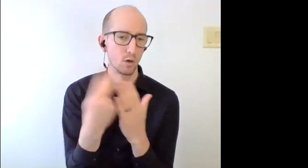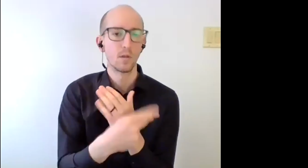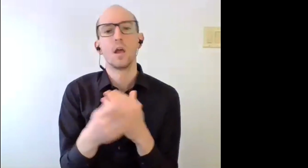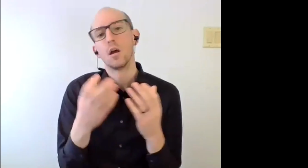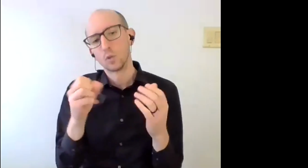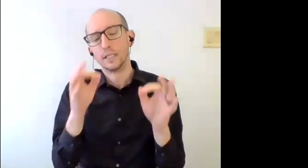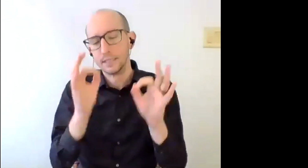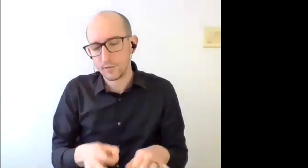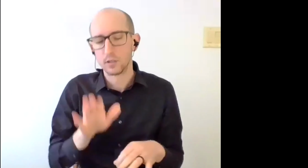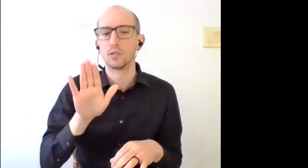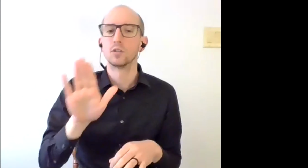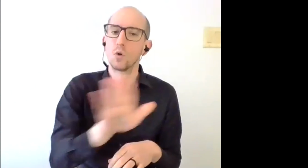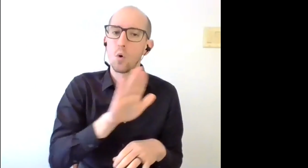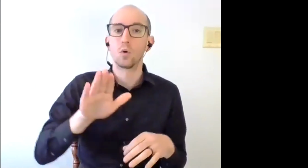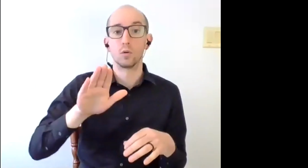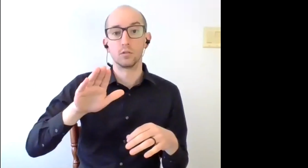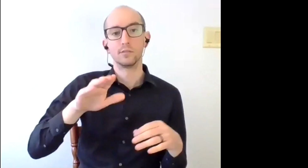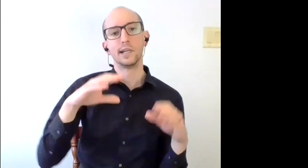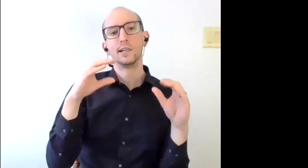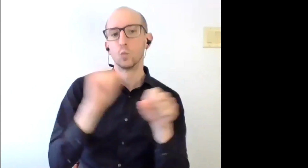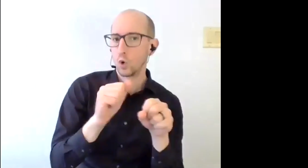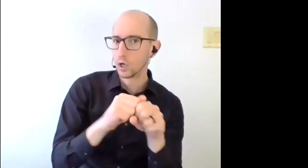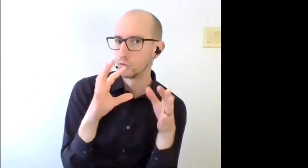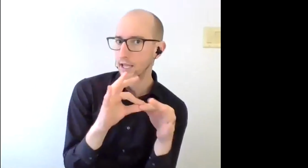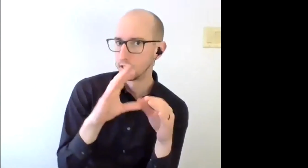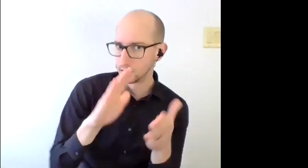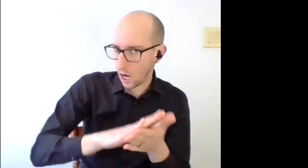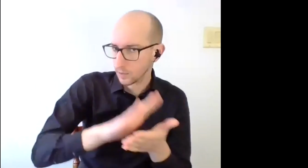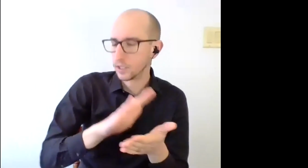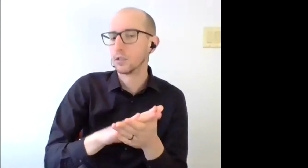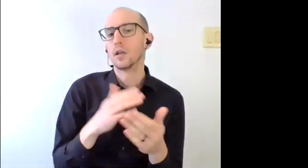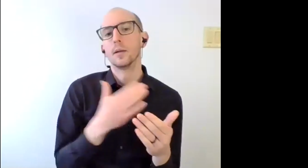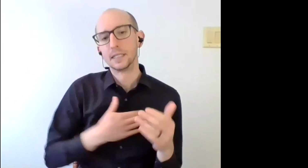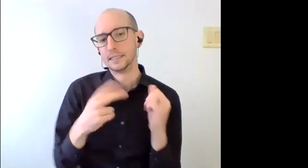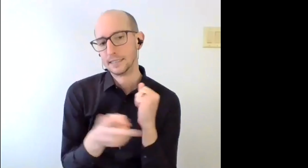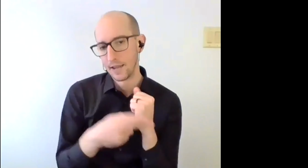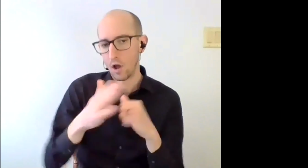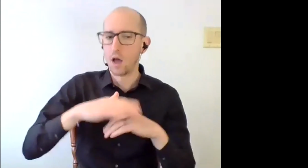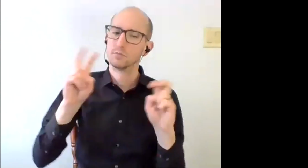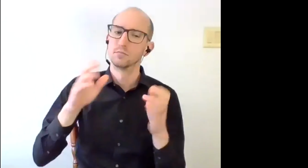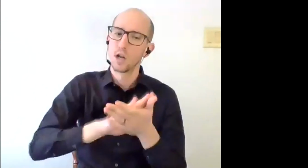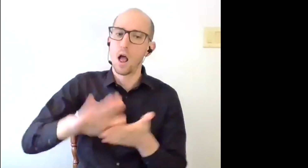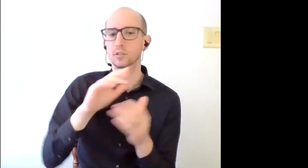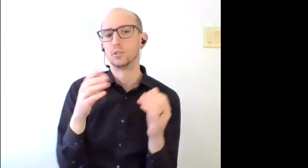gotten access to that. Save your work-related documents on the college servers and